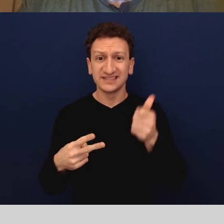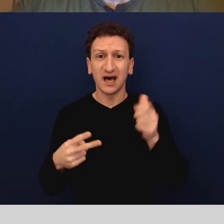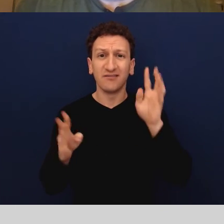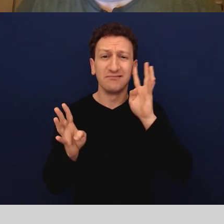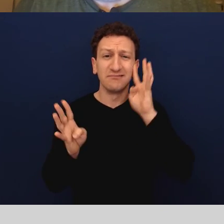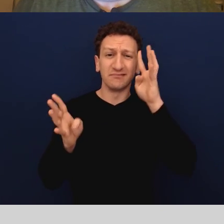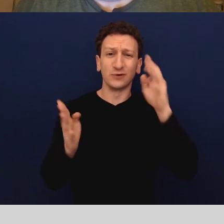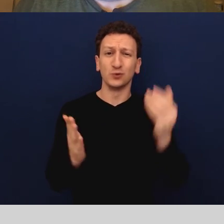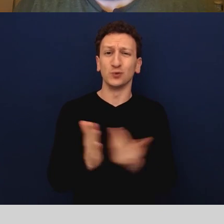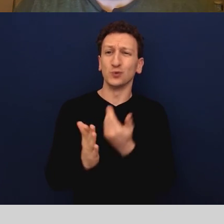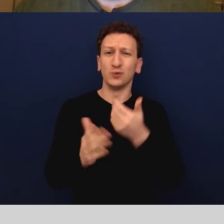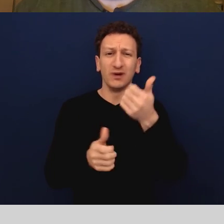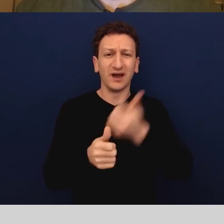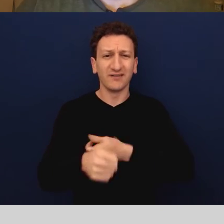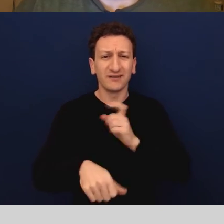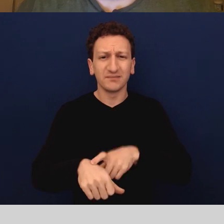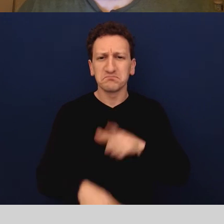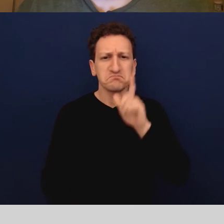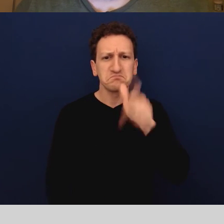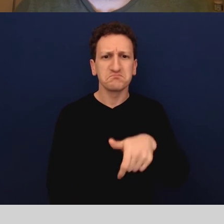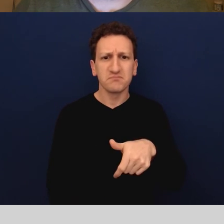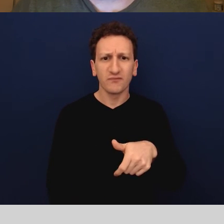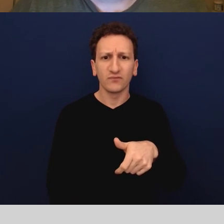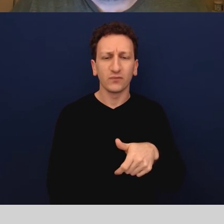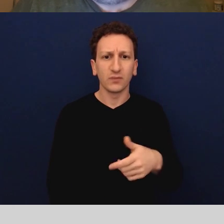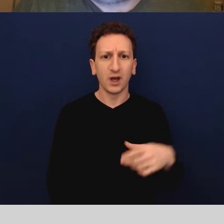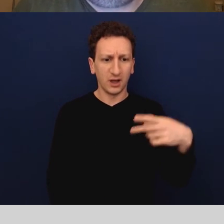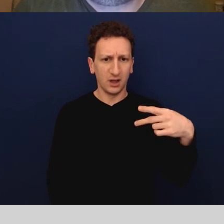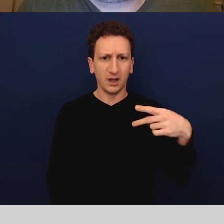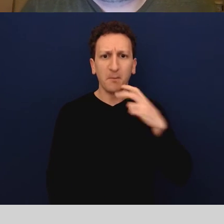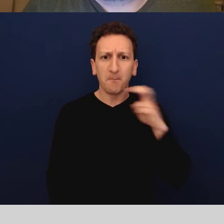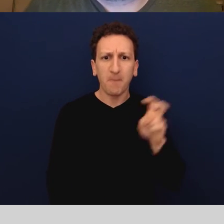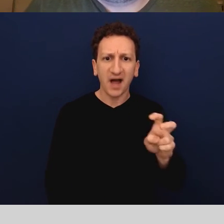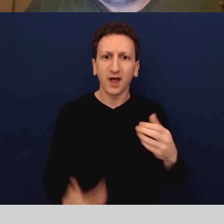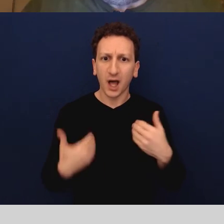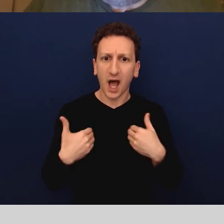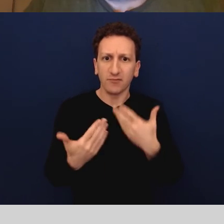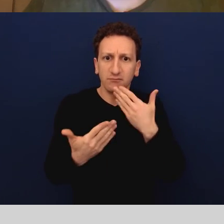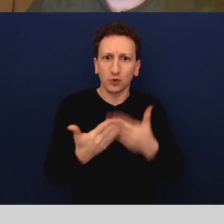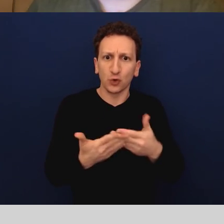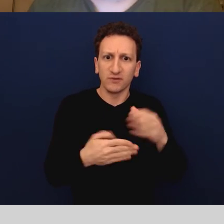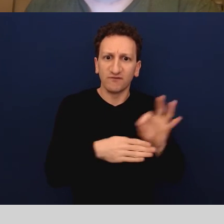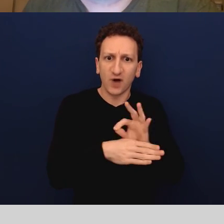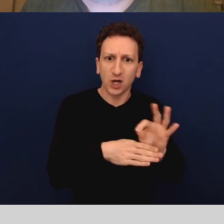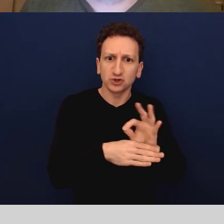Python has great dictionary is Python a great functions? Yes, it does. But our job was to write a certificate checker.